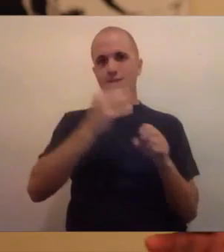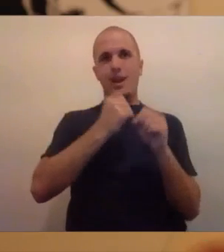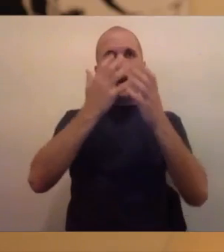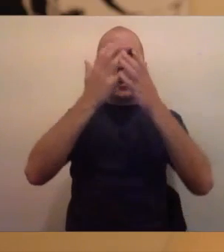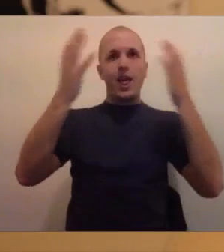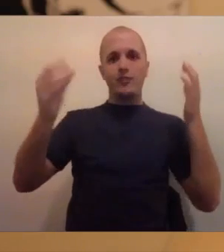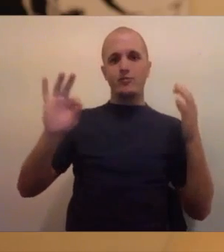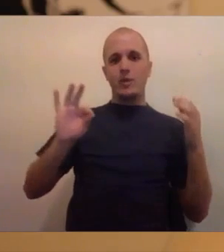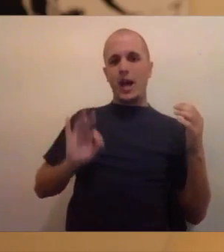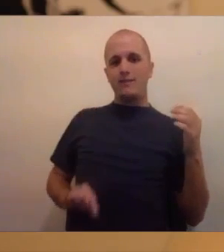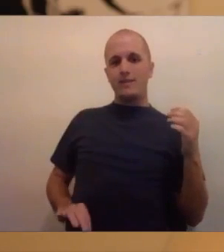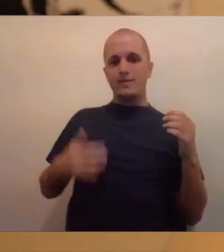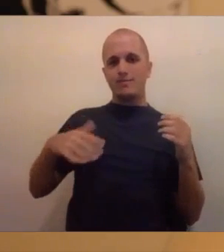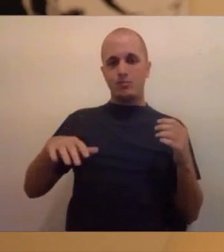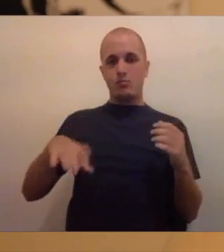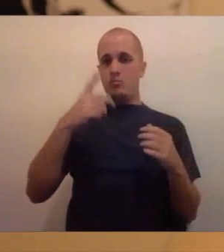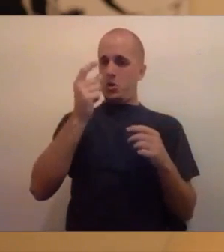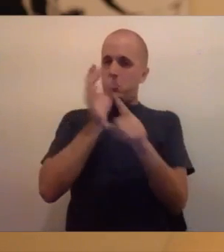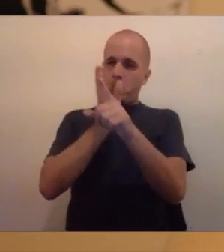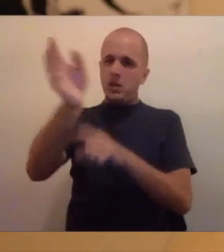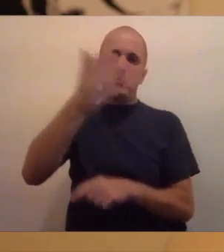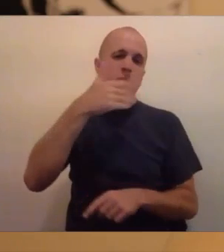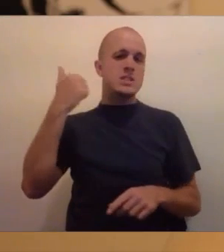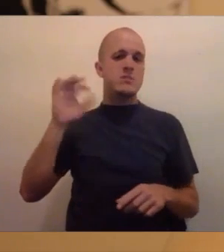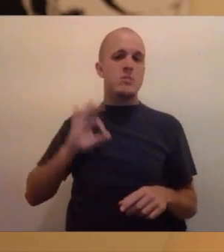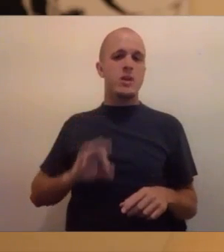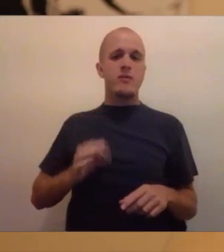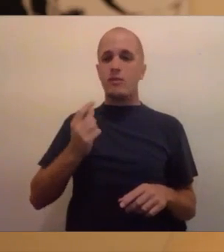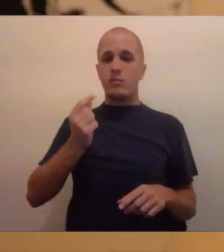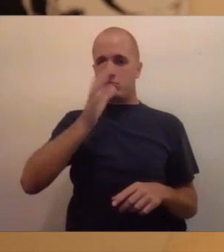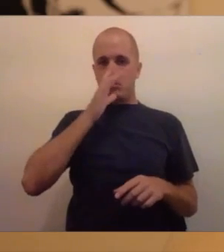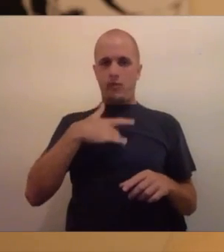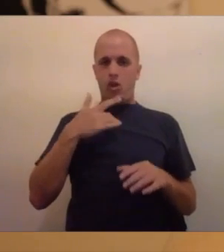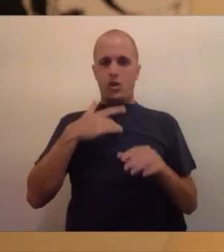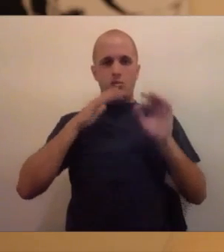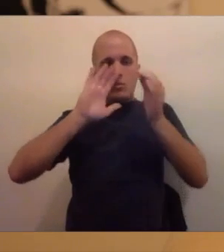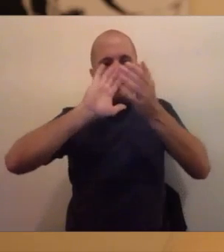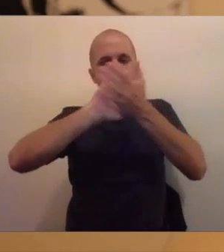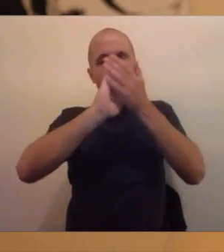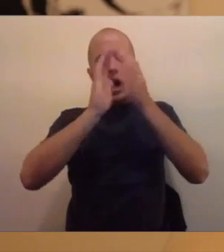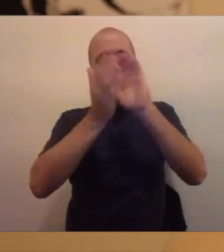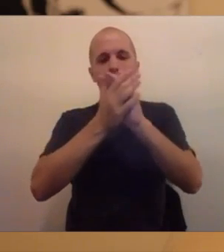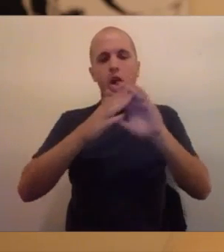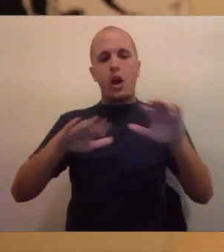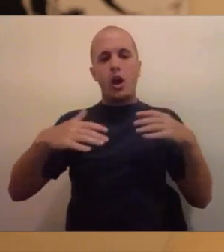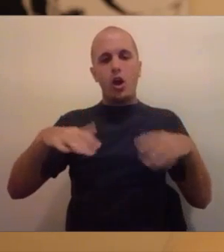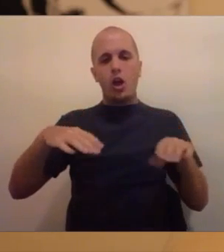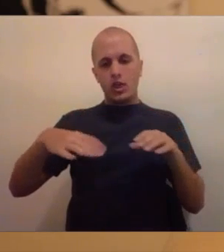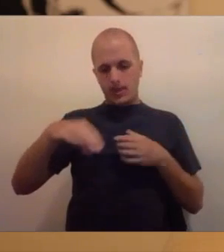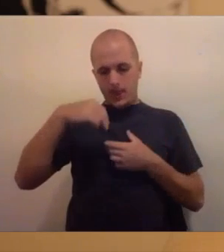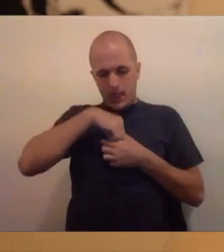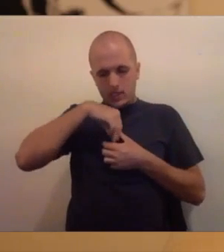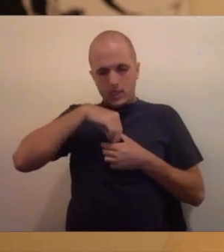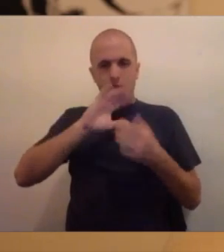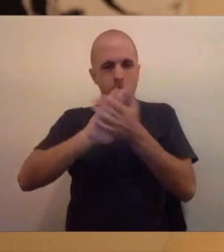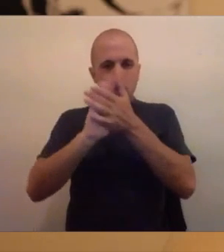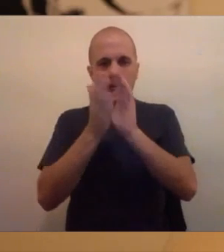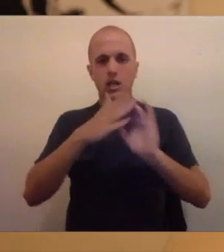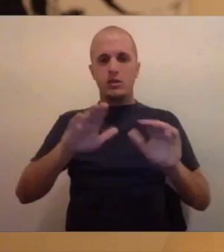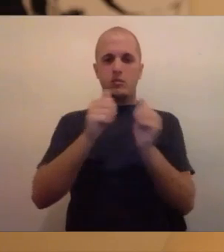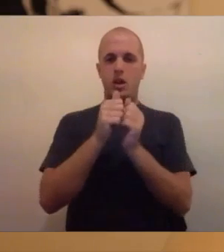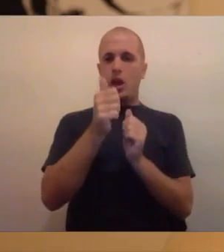A lot of benefits. The main benefit I'm going to tell you; you will feel immediately peace.